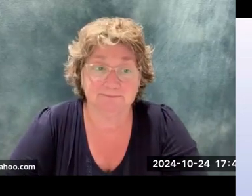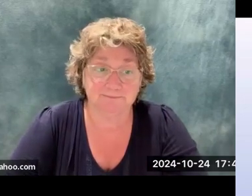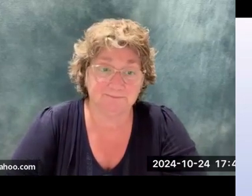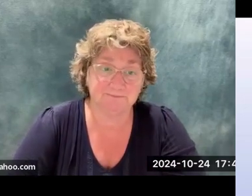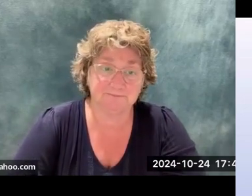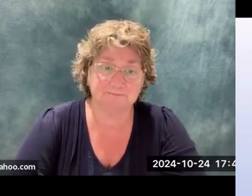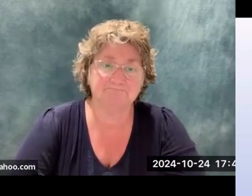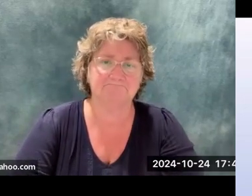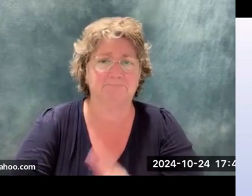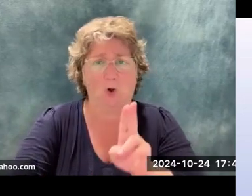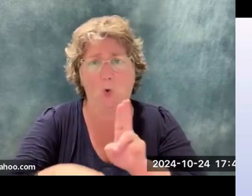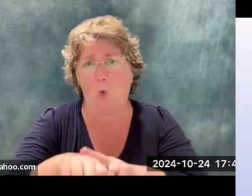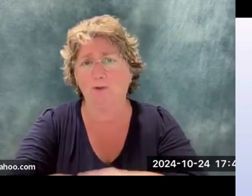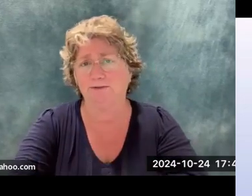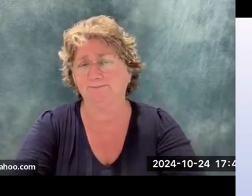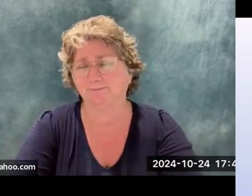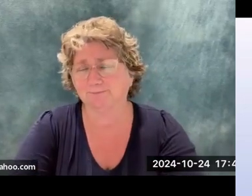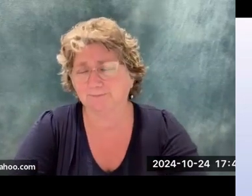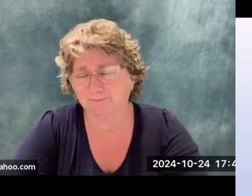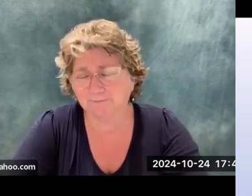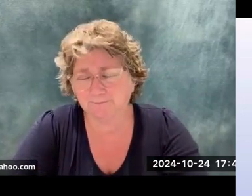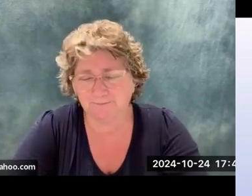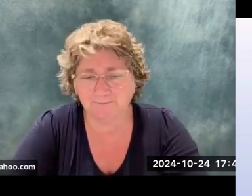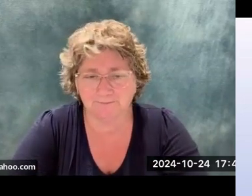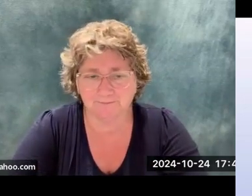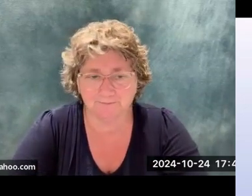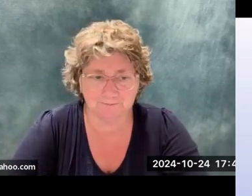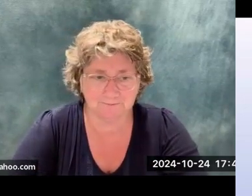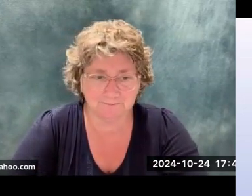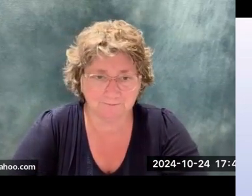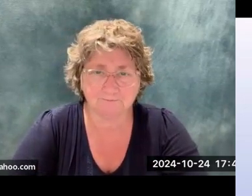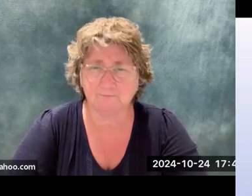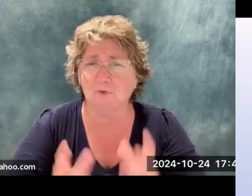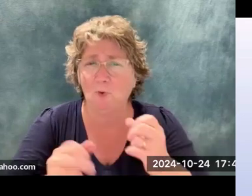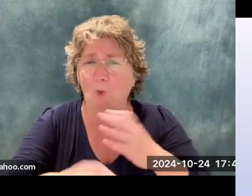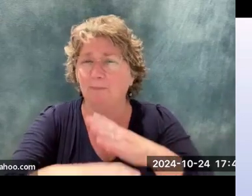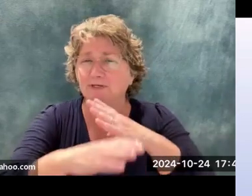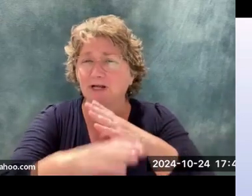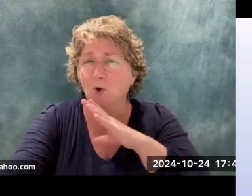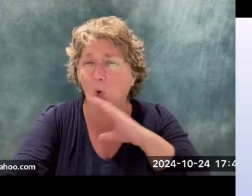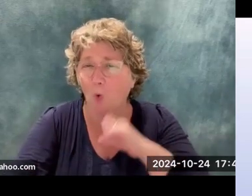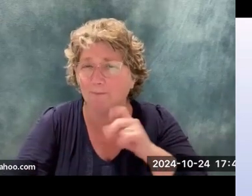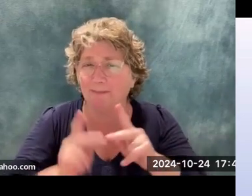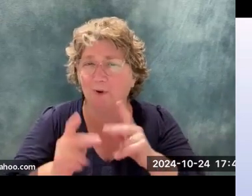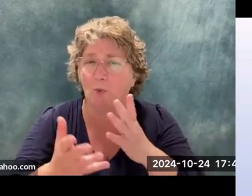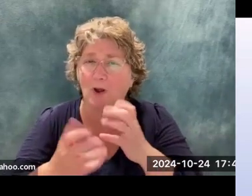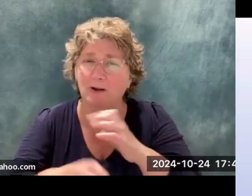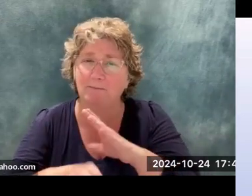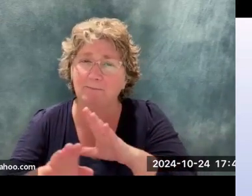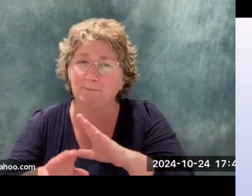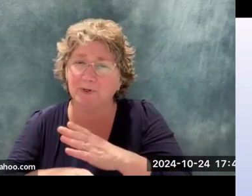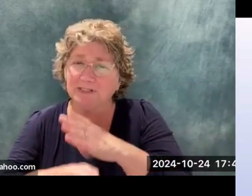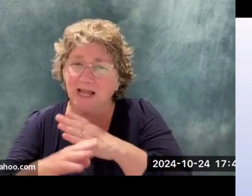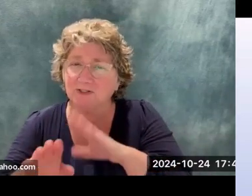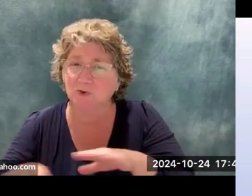it's a possibility in the future. We want to watch out for our children's mental health. and their socialization as